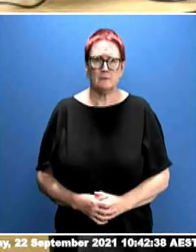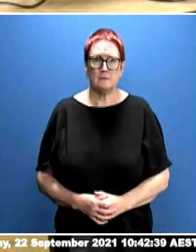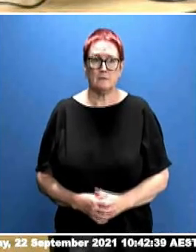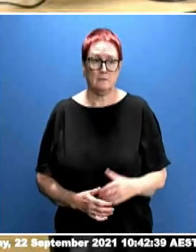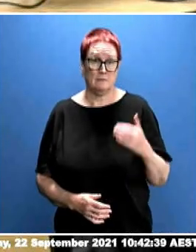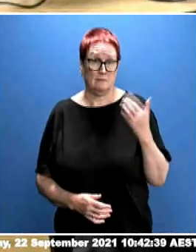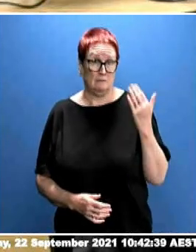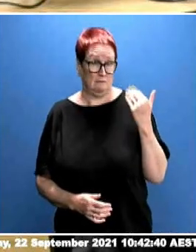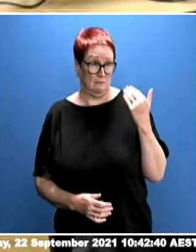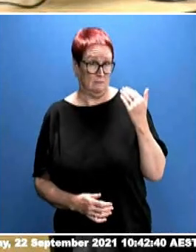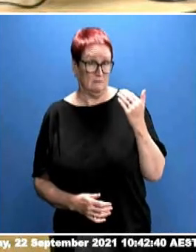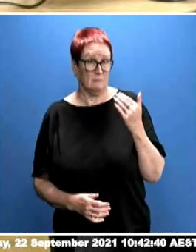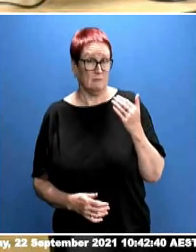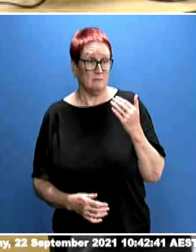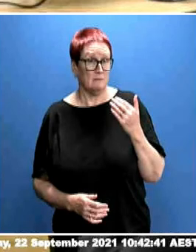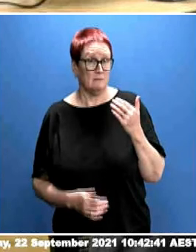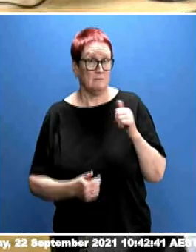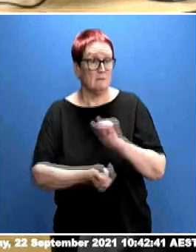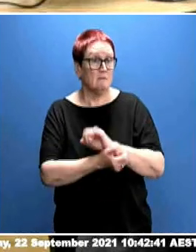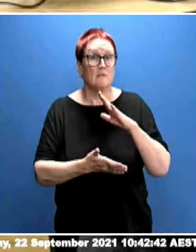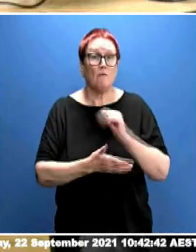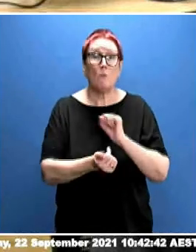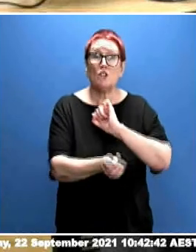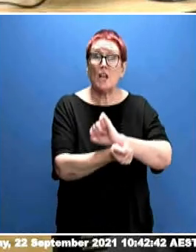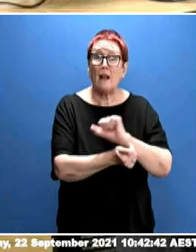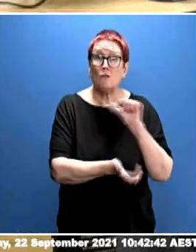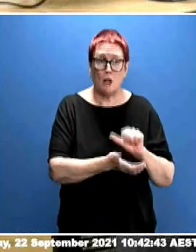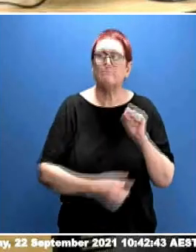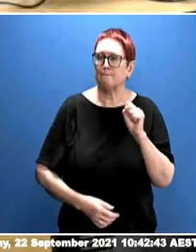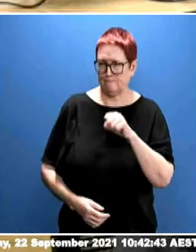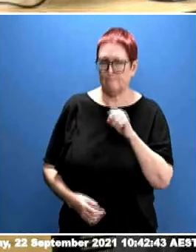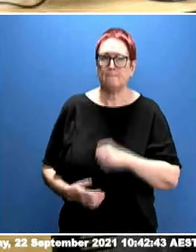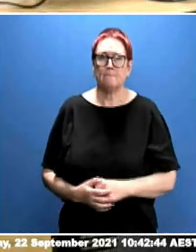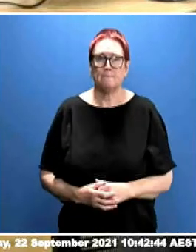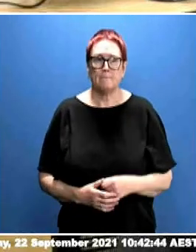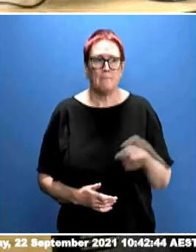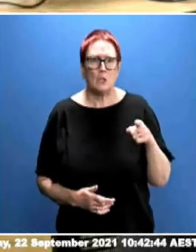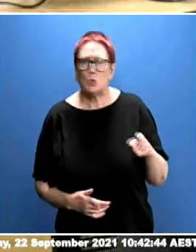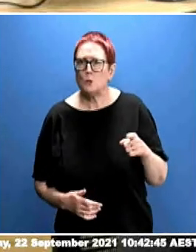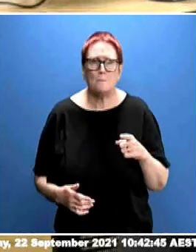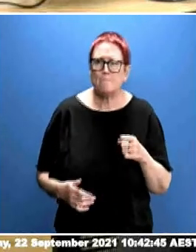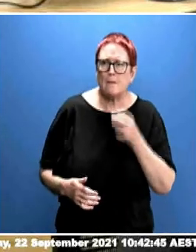Recently you've been released from custody? Yes. And you've been proactively seeking some supports